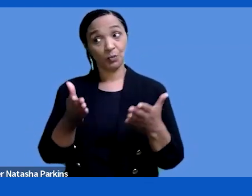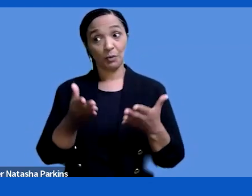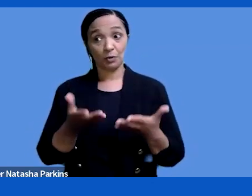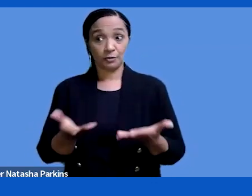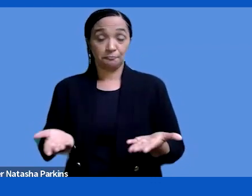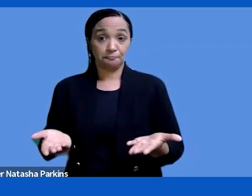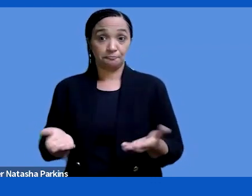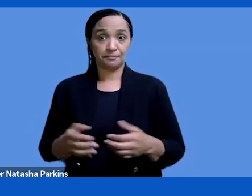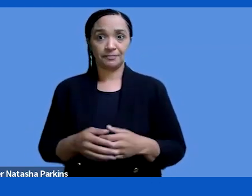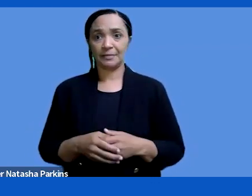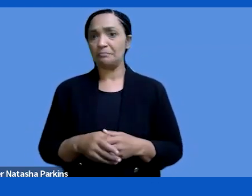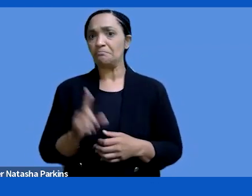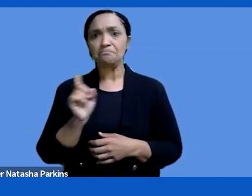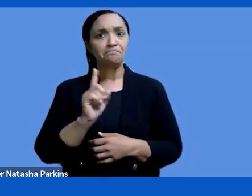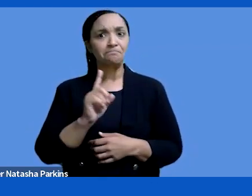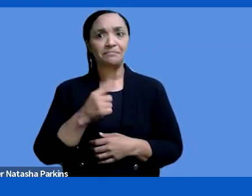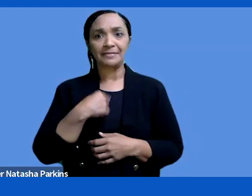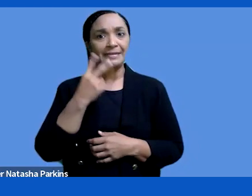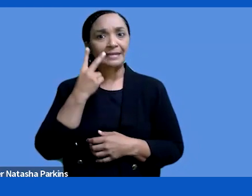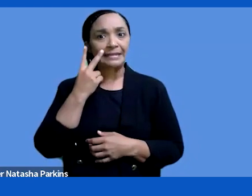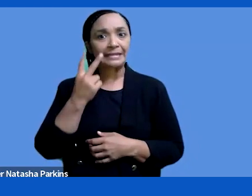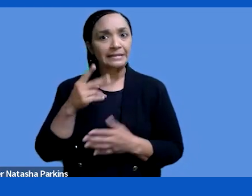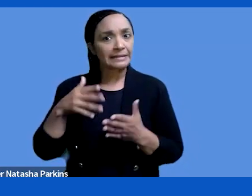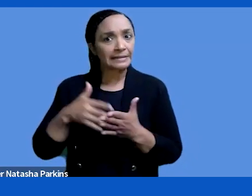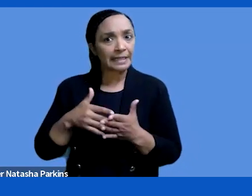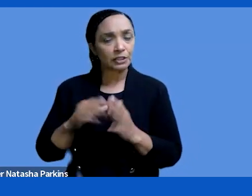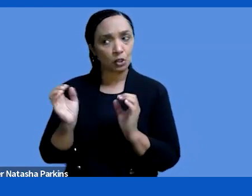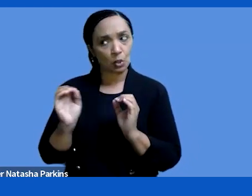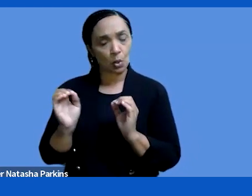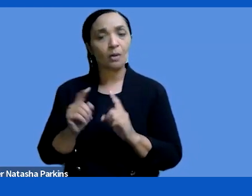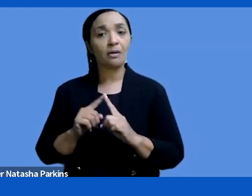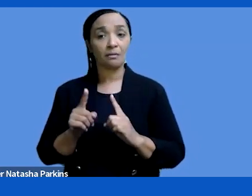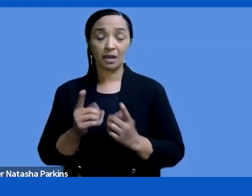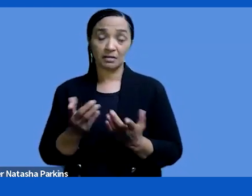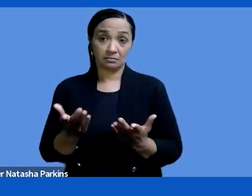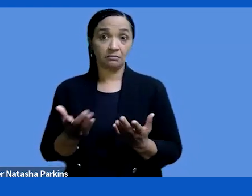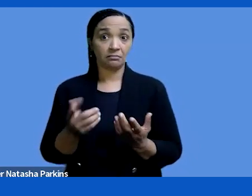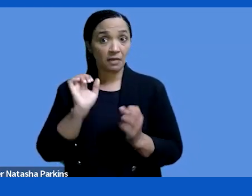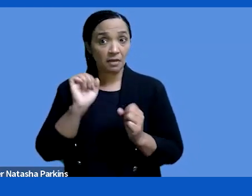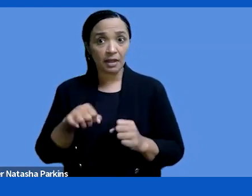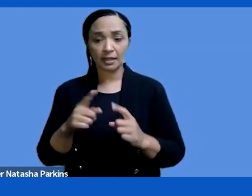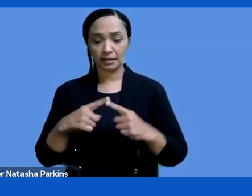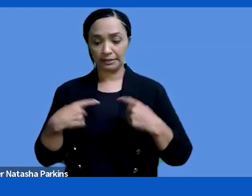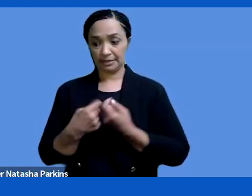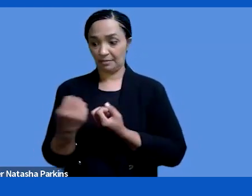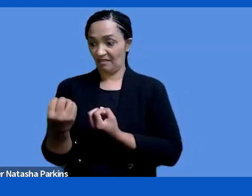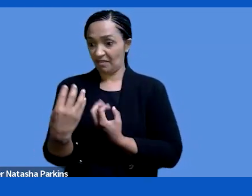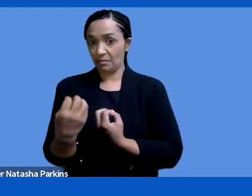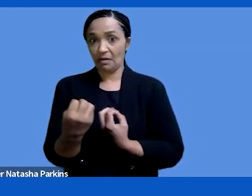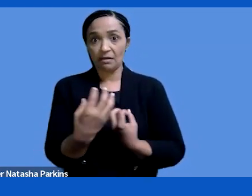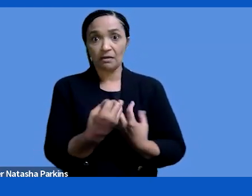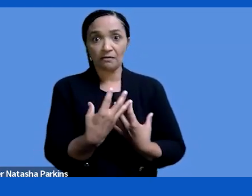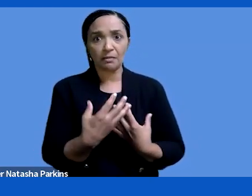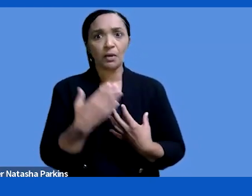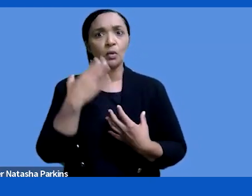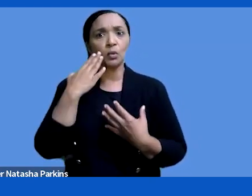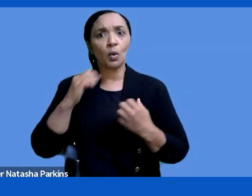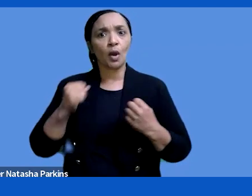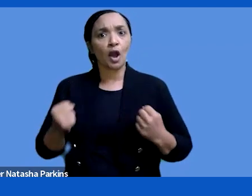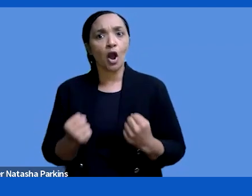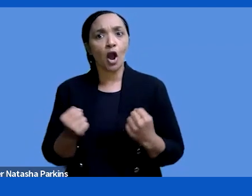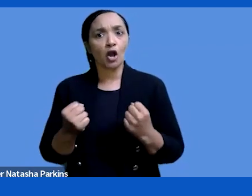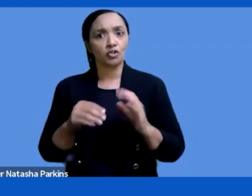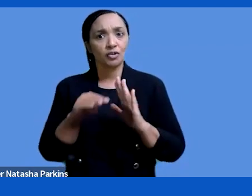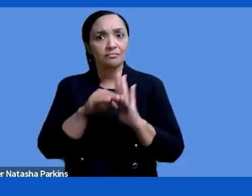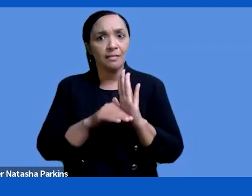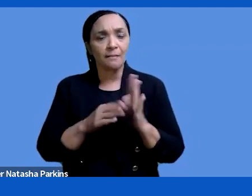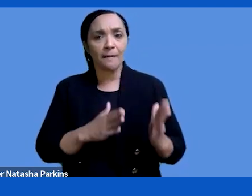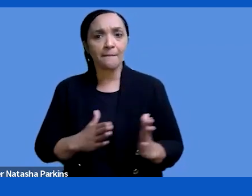latest tests, we know and welcome in our team and Commission's Action Plan by 2025,